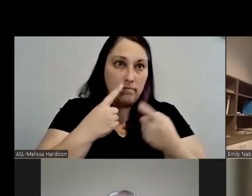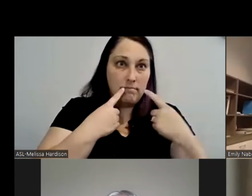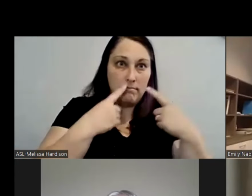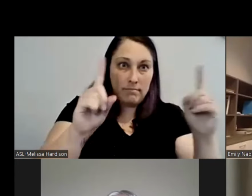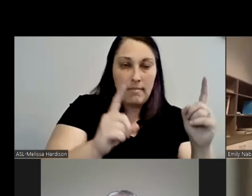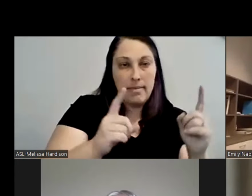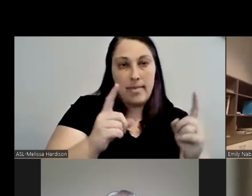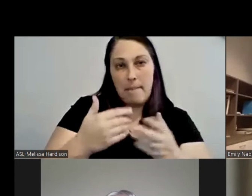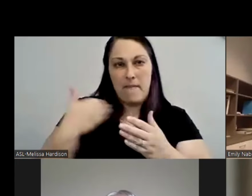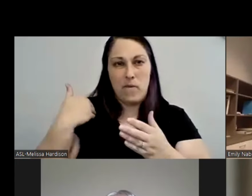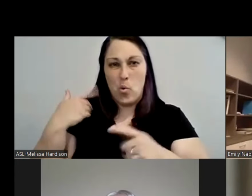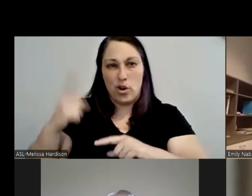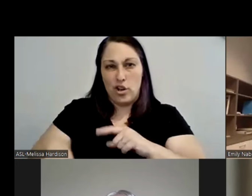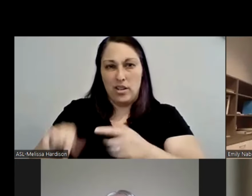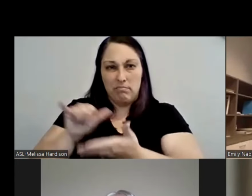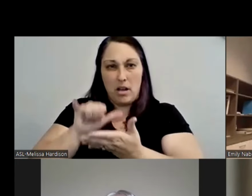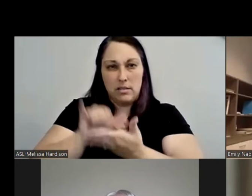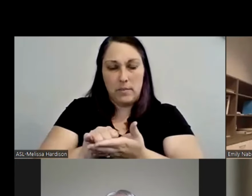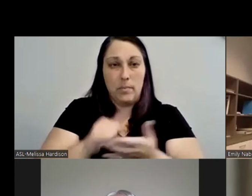K key aspect of her work is building and maintaining key partnerships.